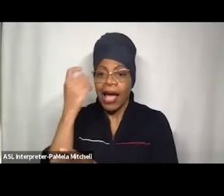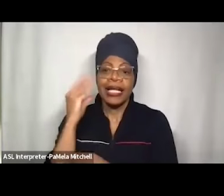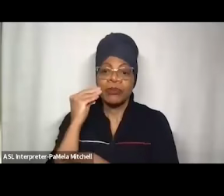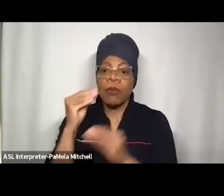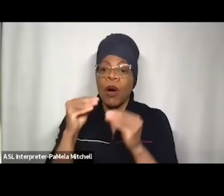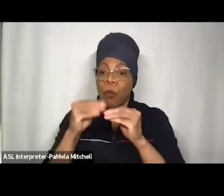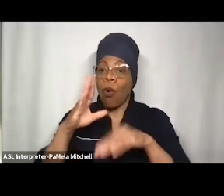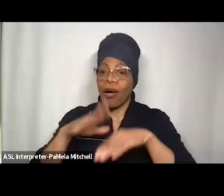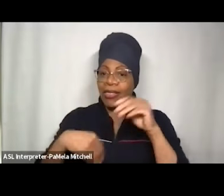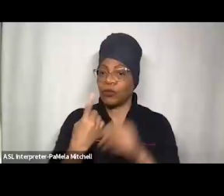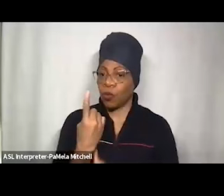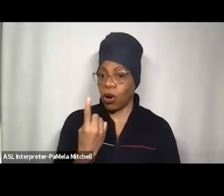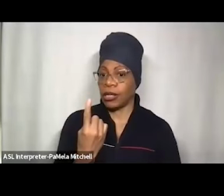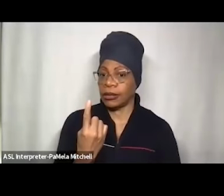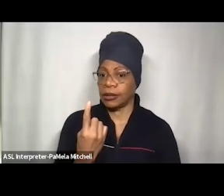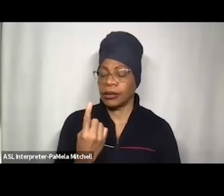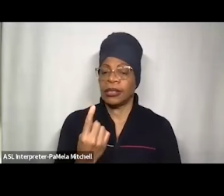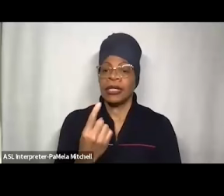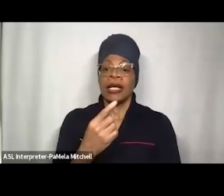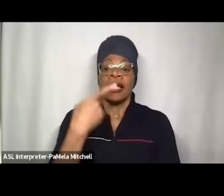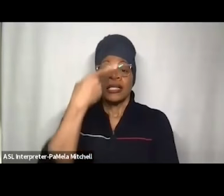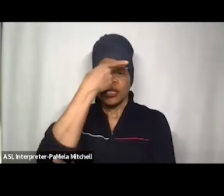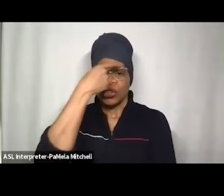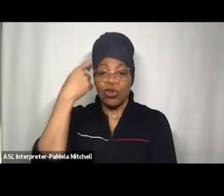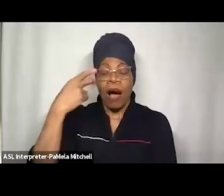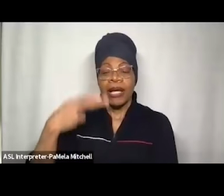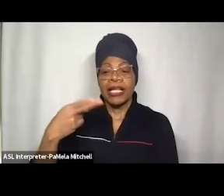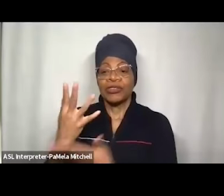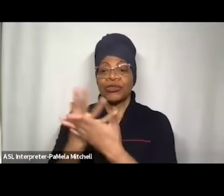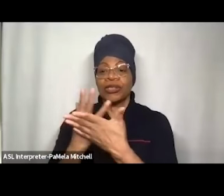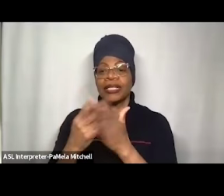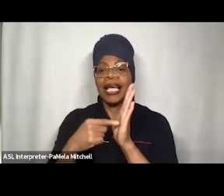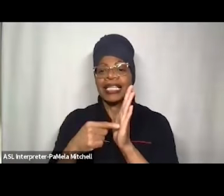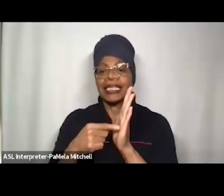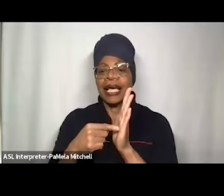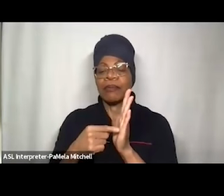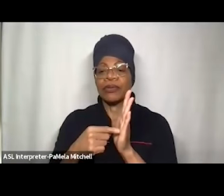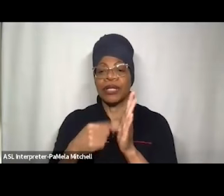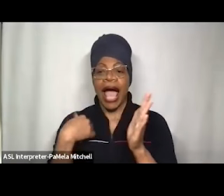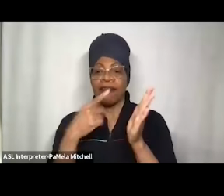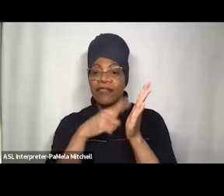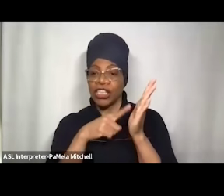And so these trauma history screen, for example, or the Life Stressor-Checklist are examples of instruments